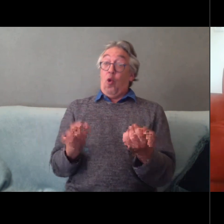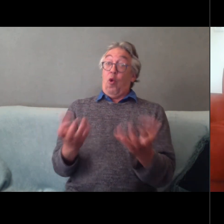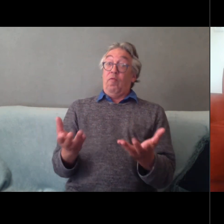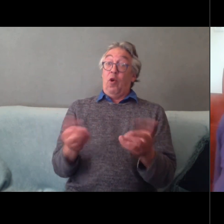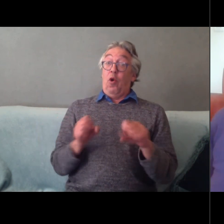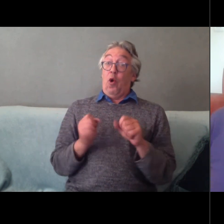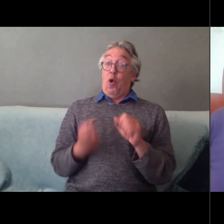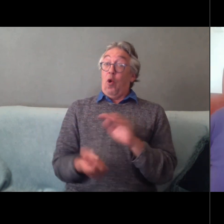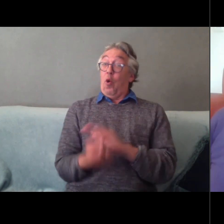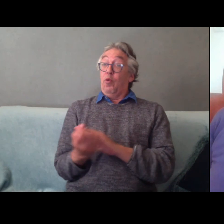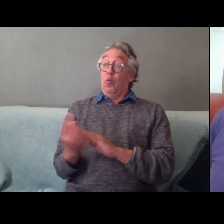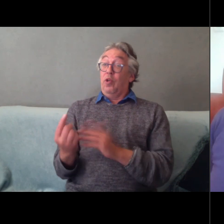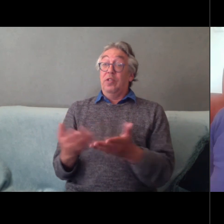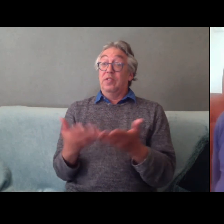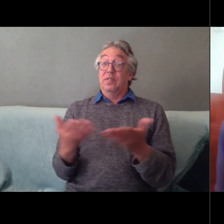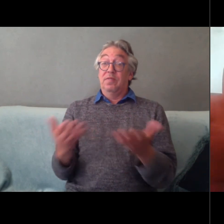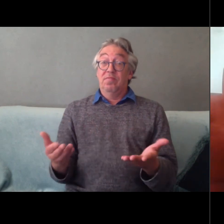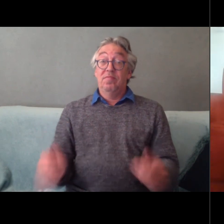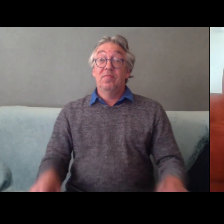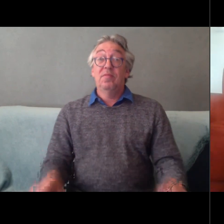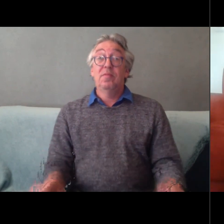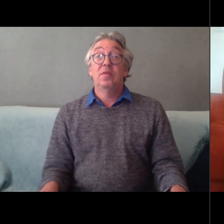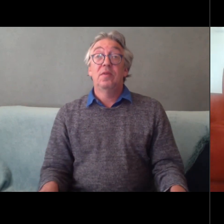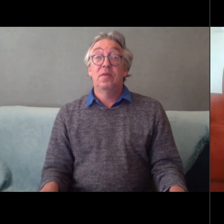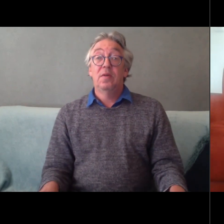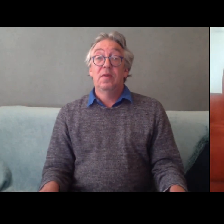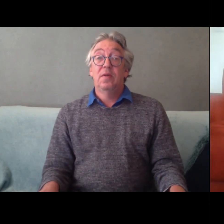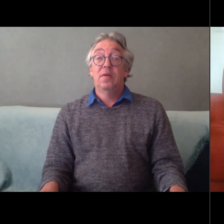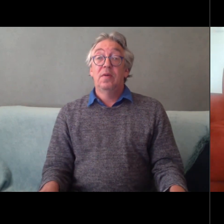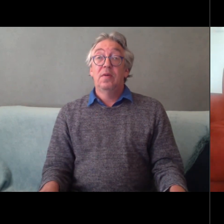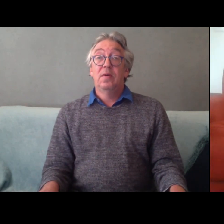And this is actually an action that's quite recent.